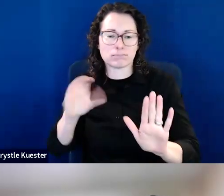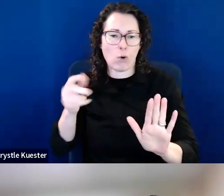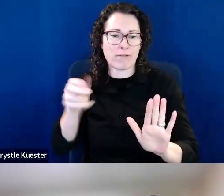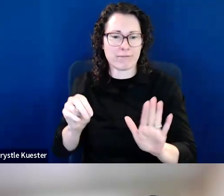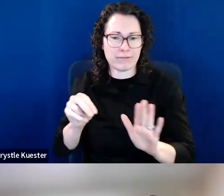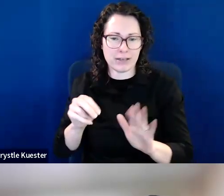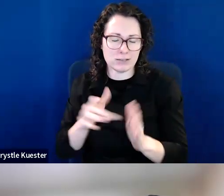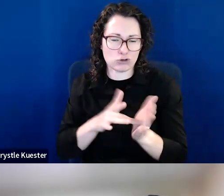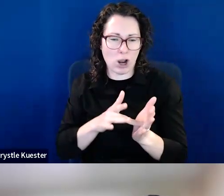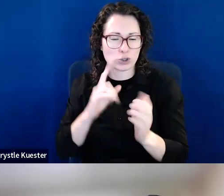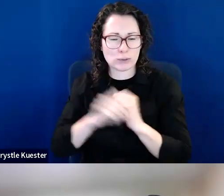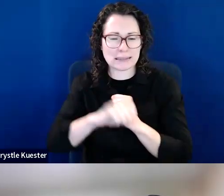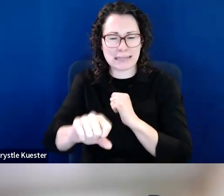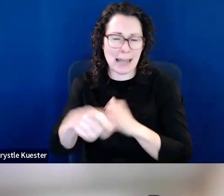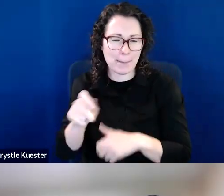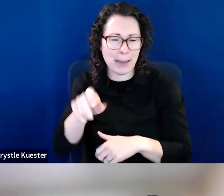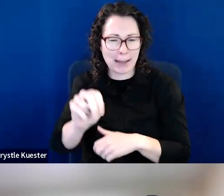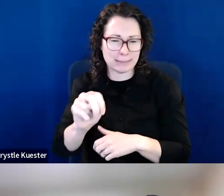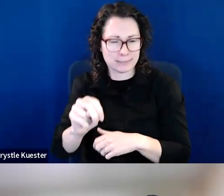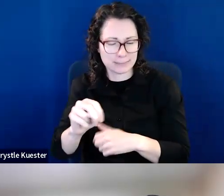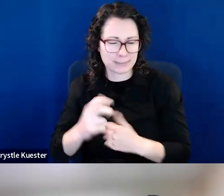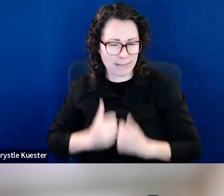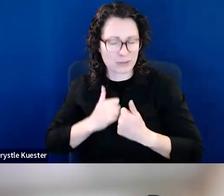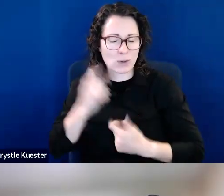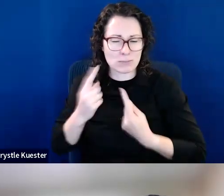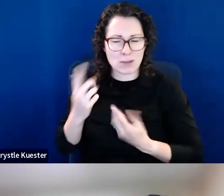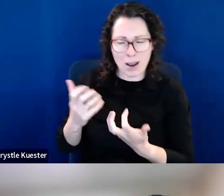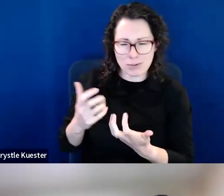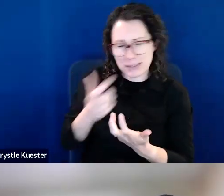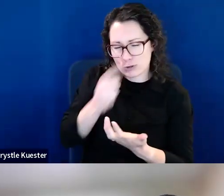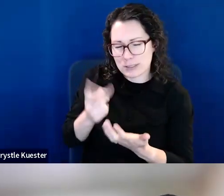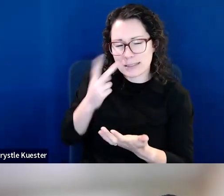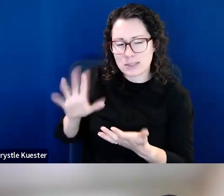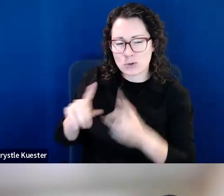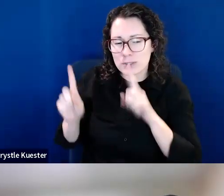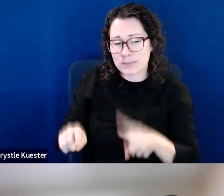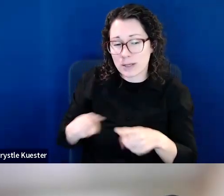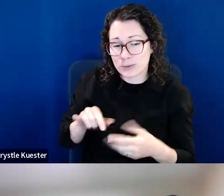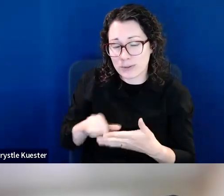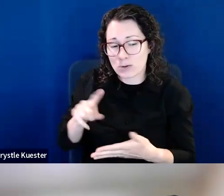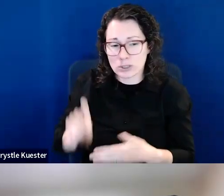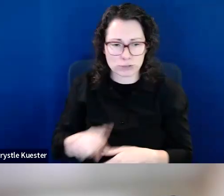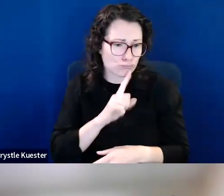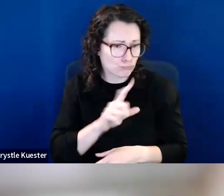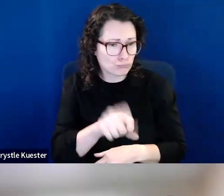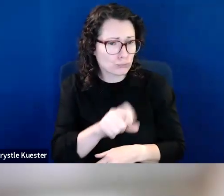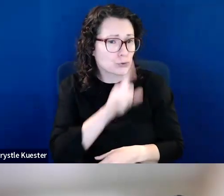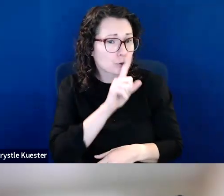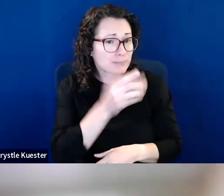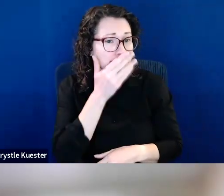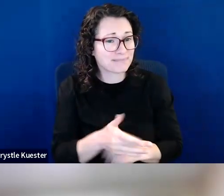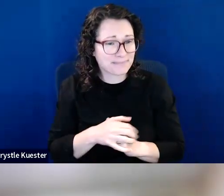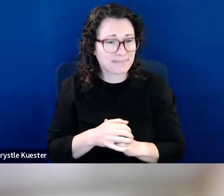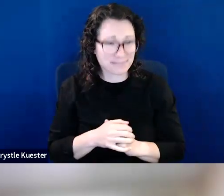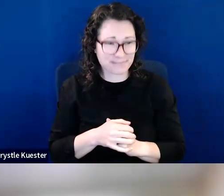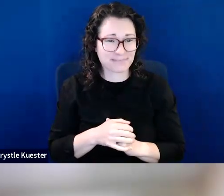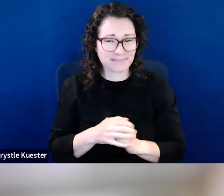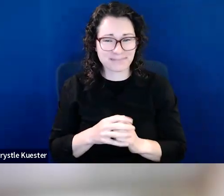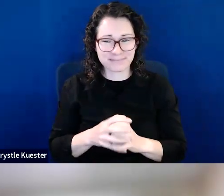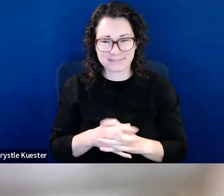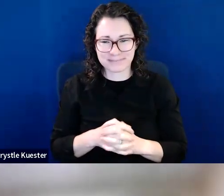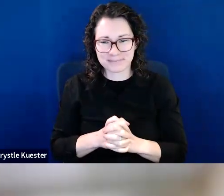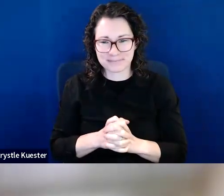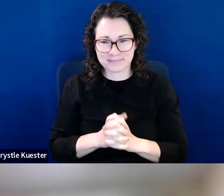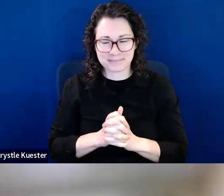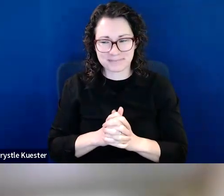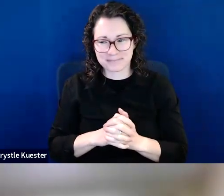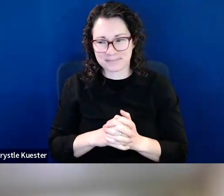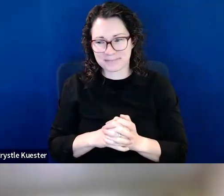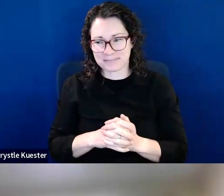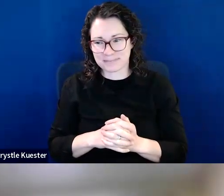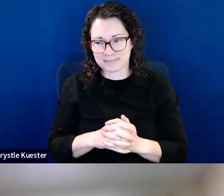the patent life. So I'd be really interested in in having a response to that. Absolutely. Thank you.